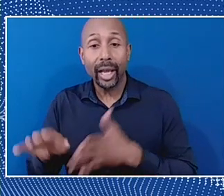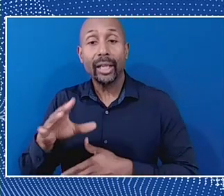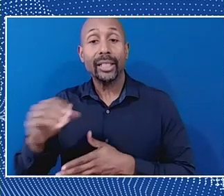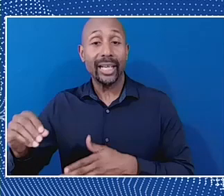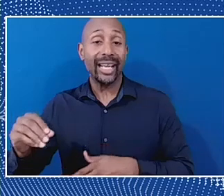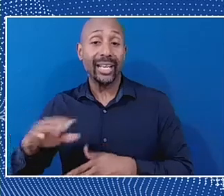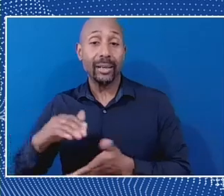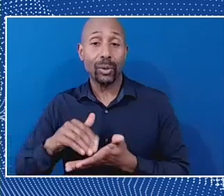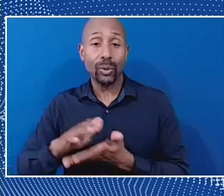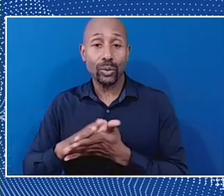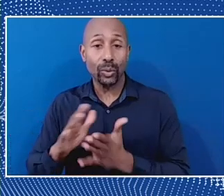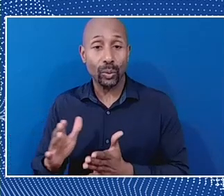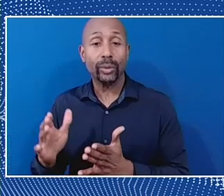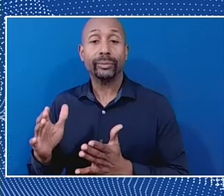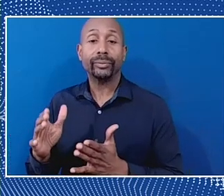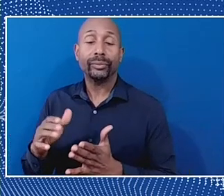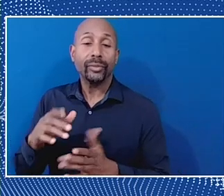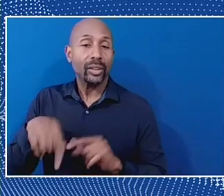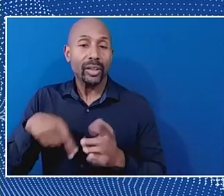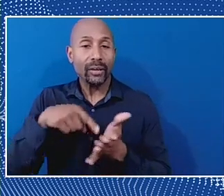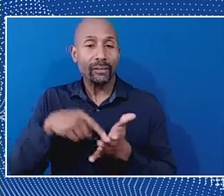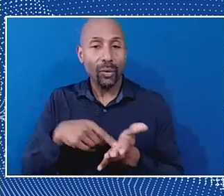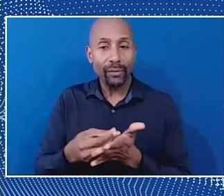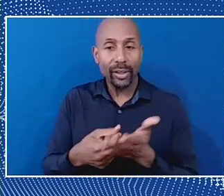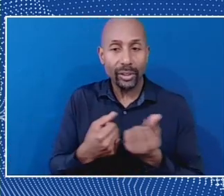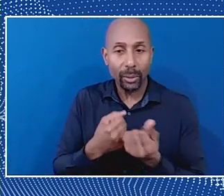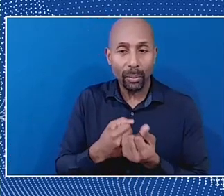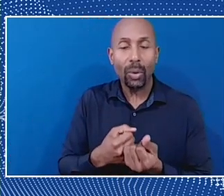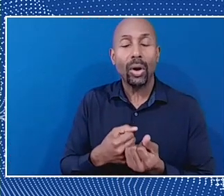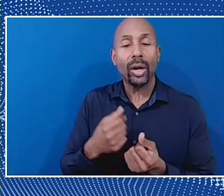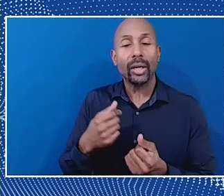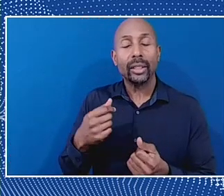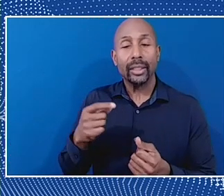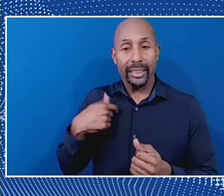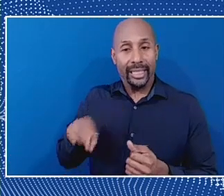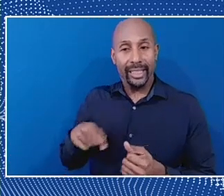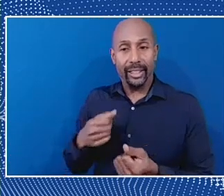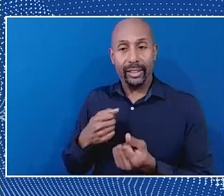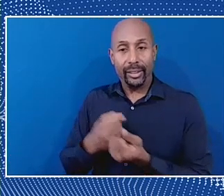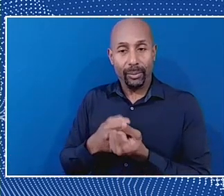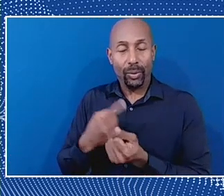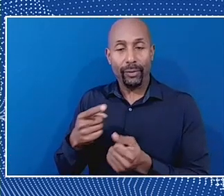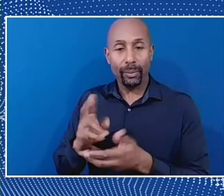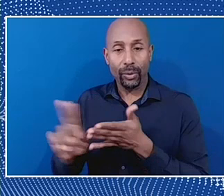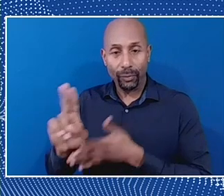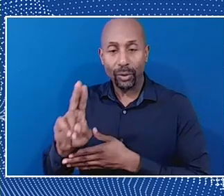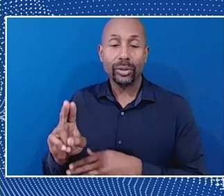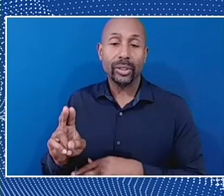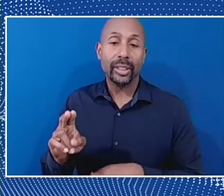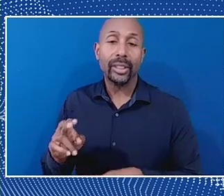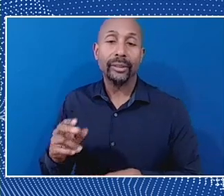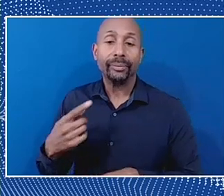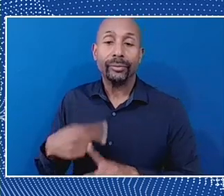two jobs to cover my cost of living and basic necessities while in school, but I refused to let the cost of tuition and